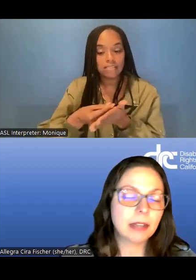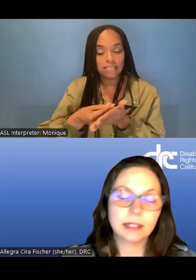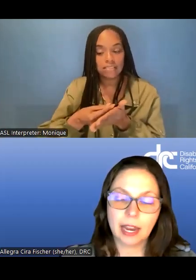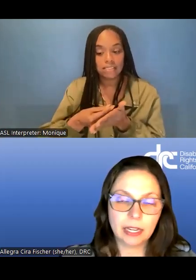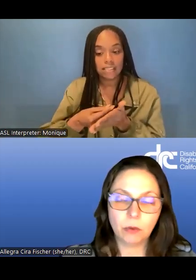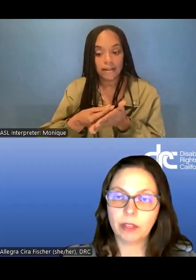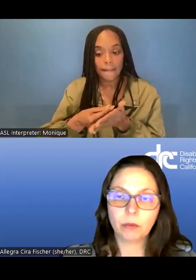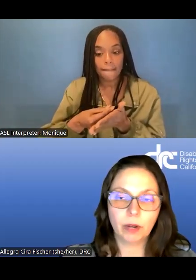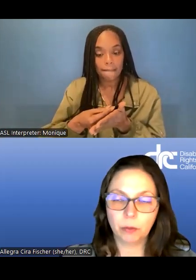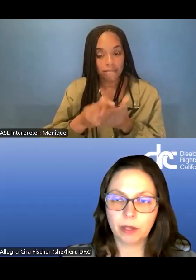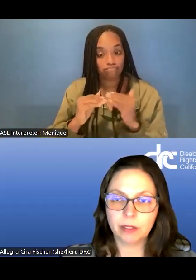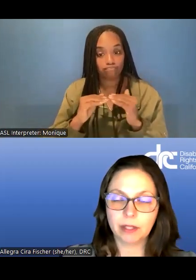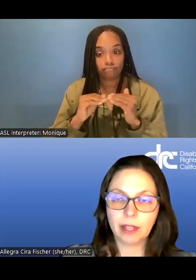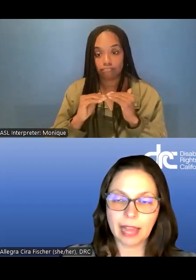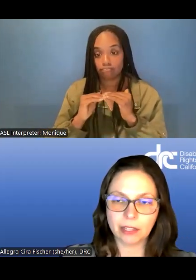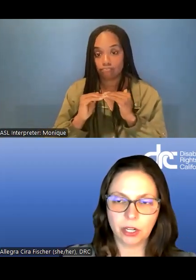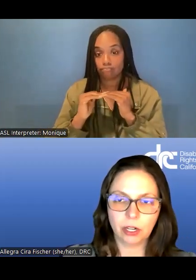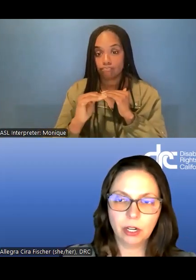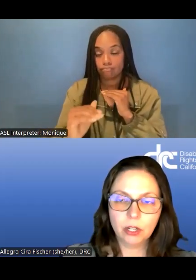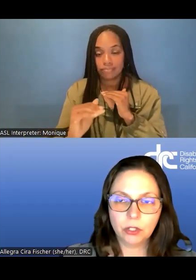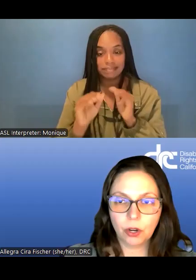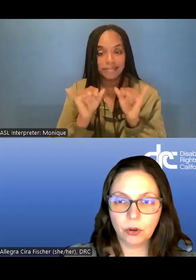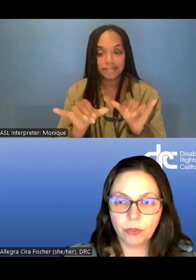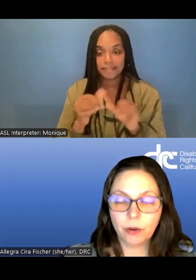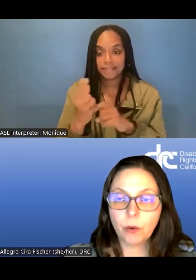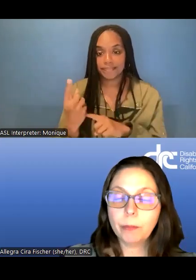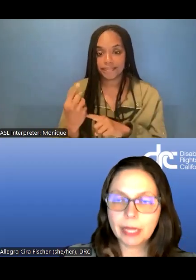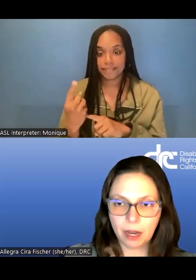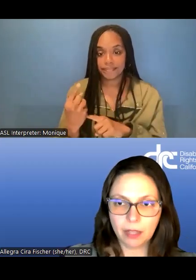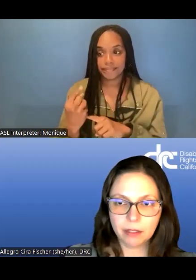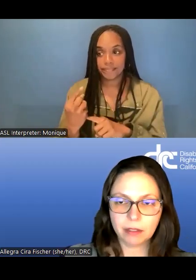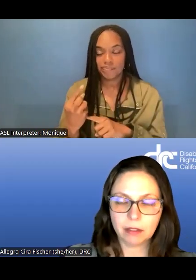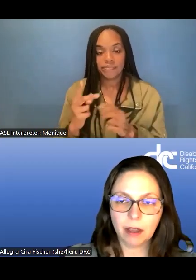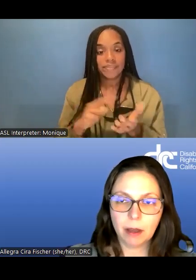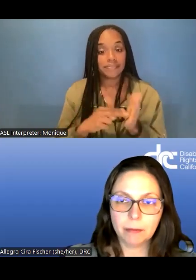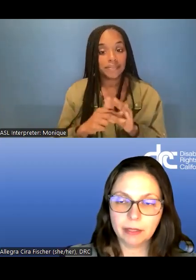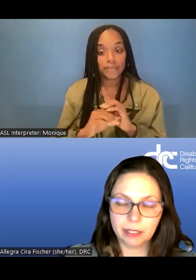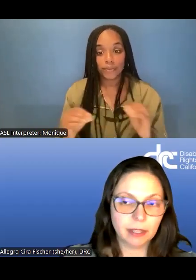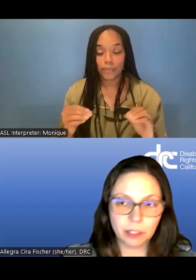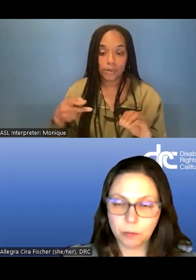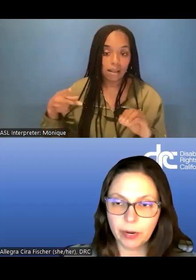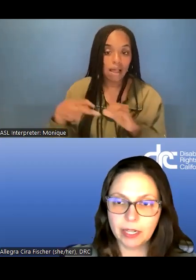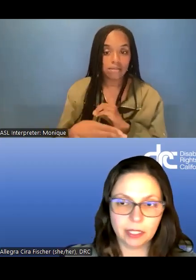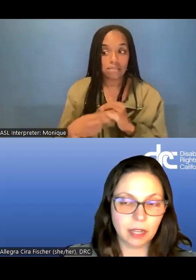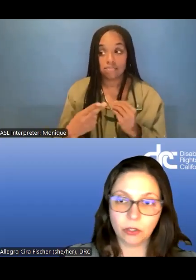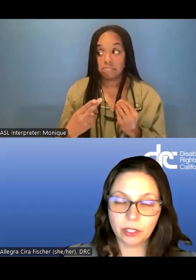steady with what it was last year. So there won't be cuts. At least at this point, it does not look like